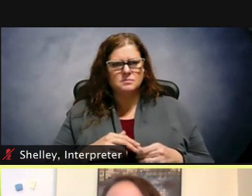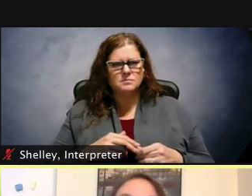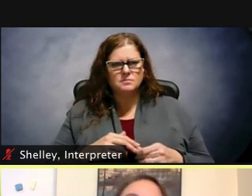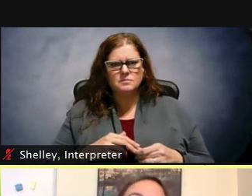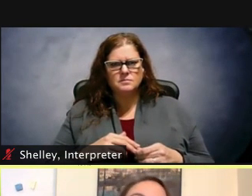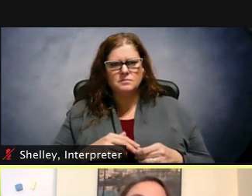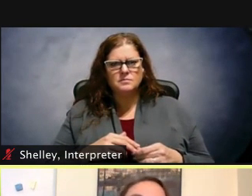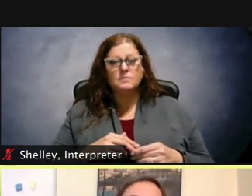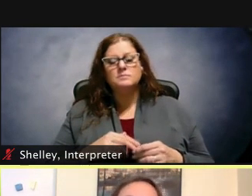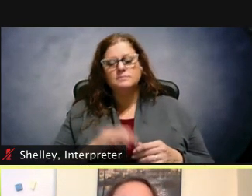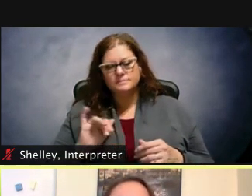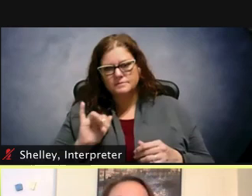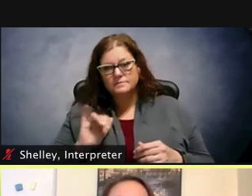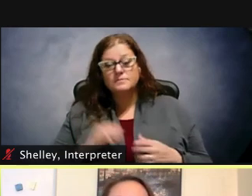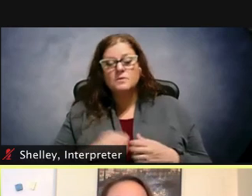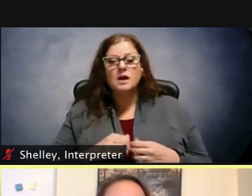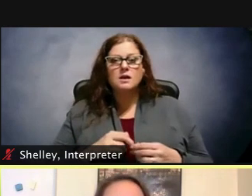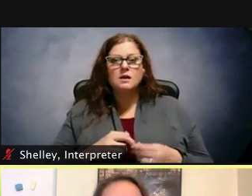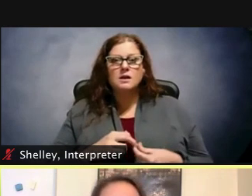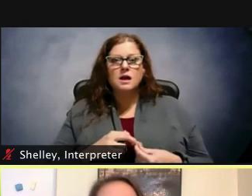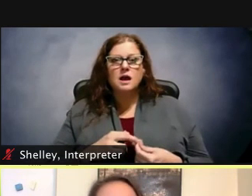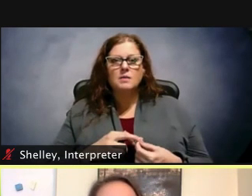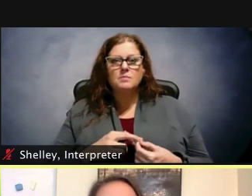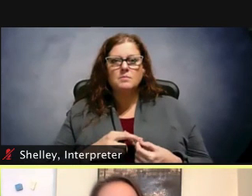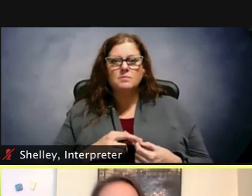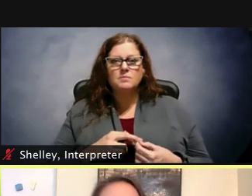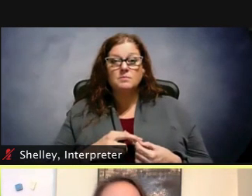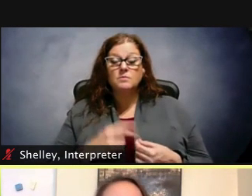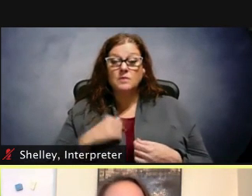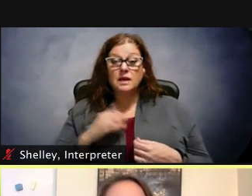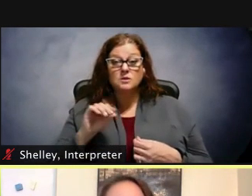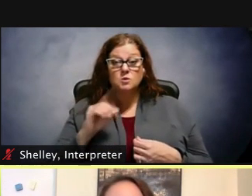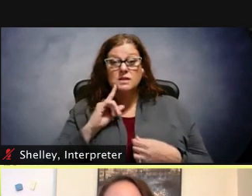Oh just with when I did do his Functional Listening Evaluation,